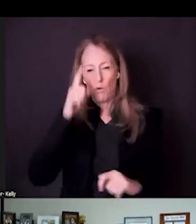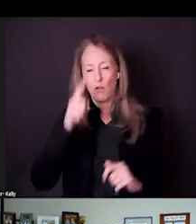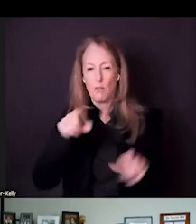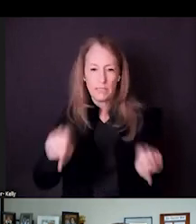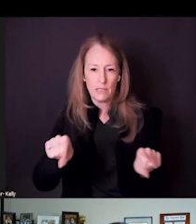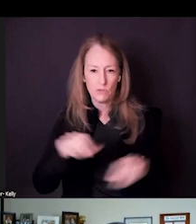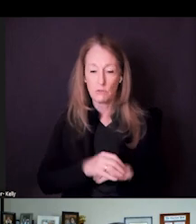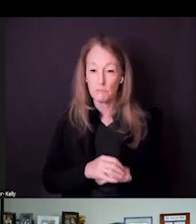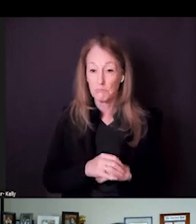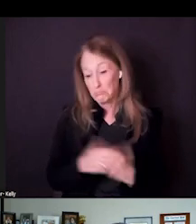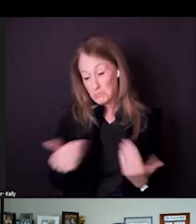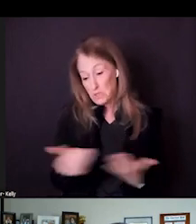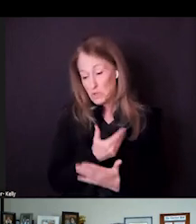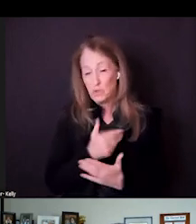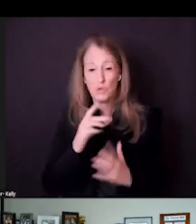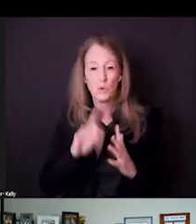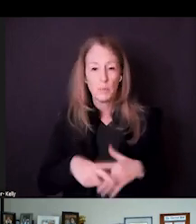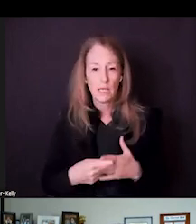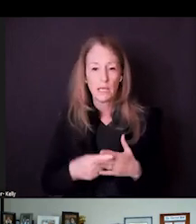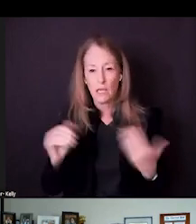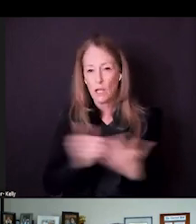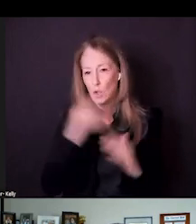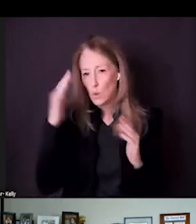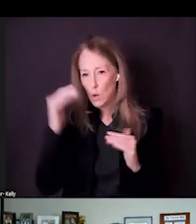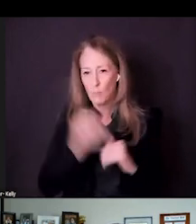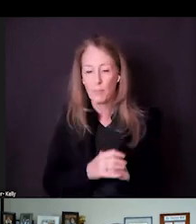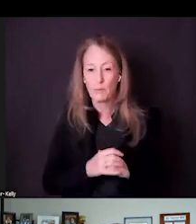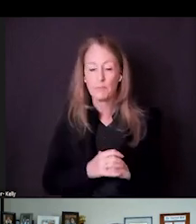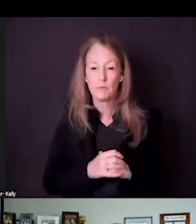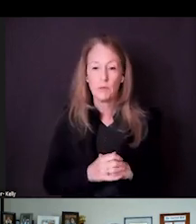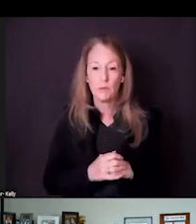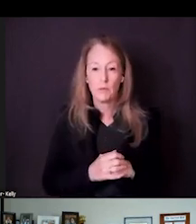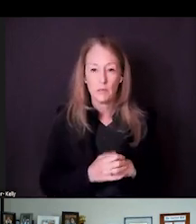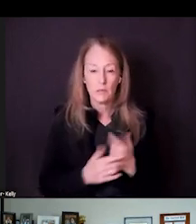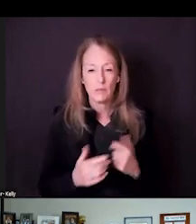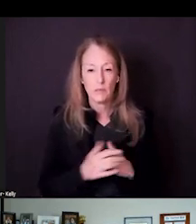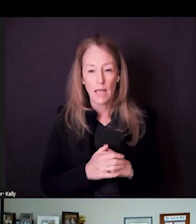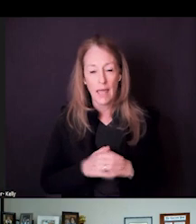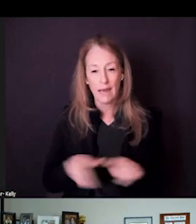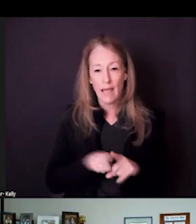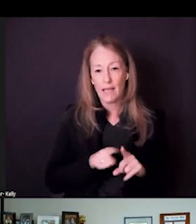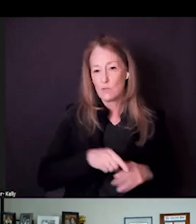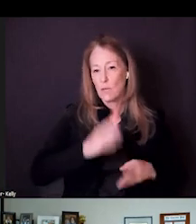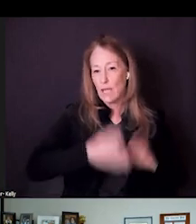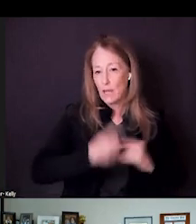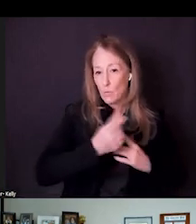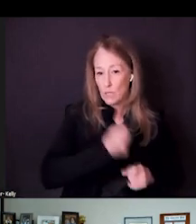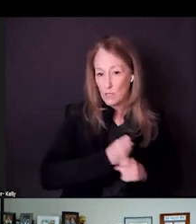BEGINNING. NEW HOPE. WHAT BETTER TIME WITH THE CLOSE OF ONE YEAR AND THE BEGINNING OF ANOTHER TO RECOGNIZE THE POWER